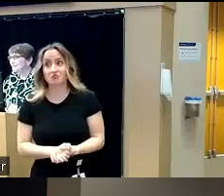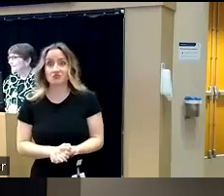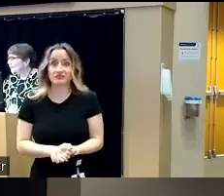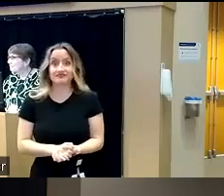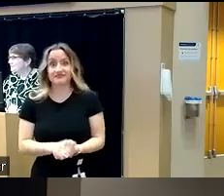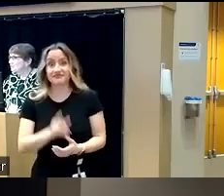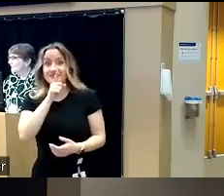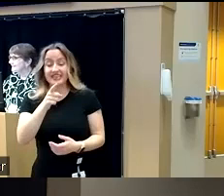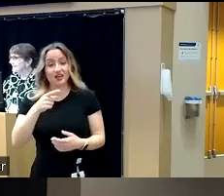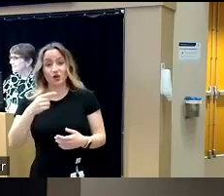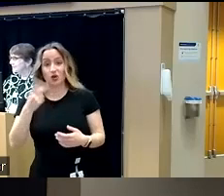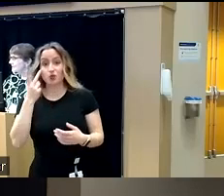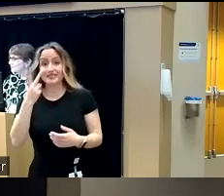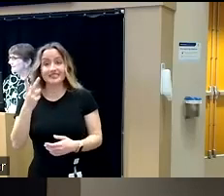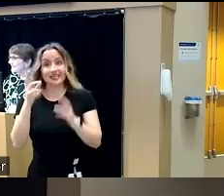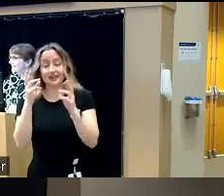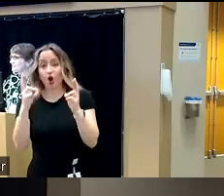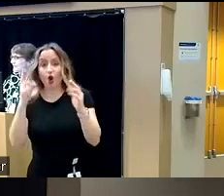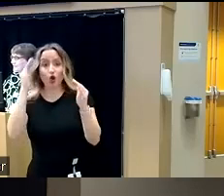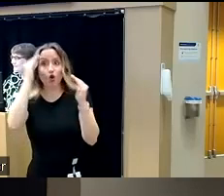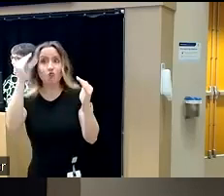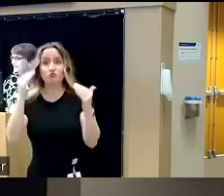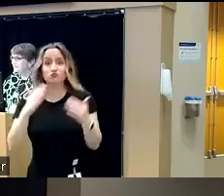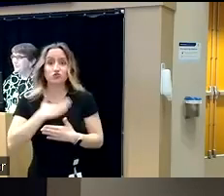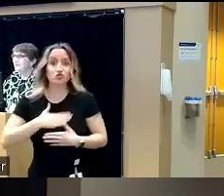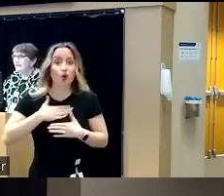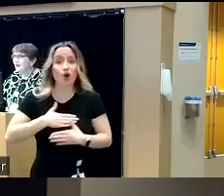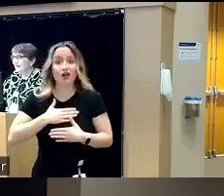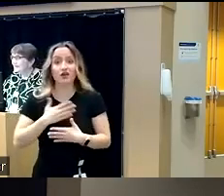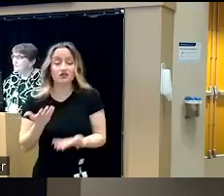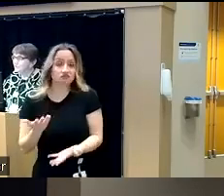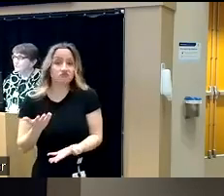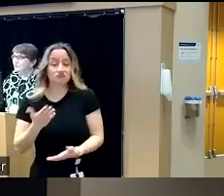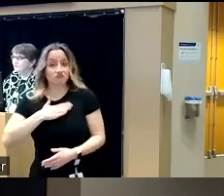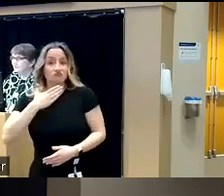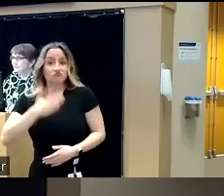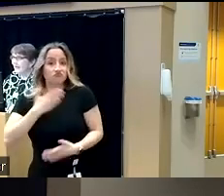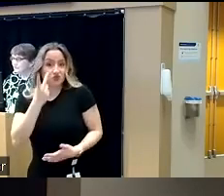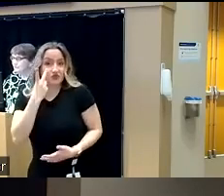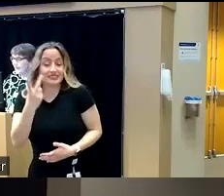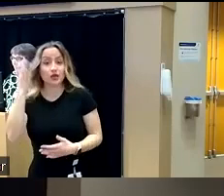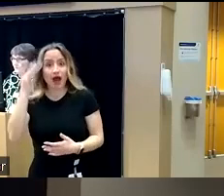lot of Hope and joy and pleasure in it especially when people are able to turn their lives around